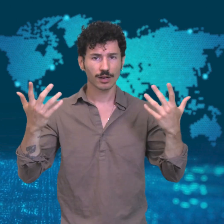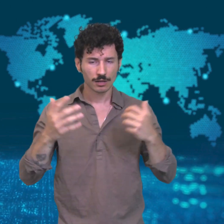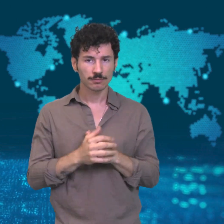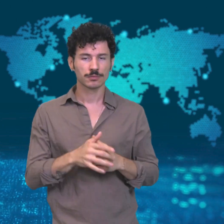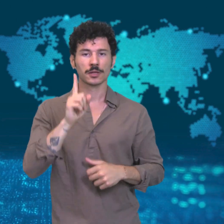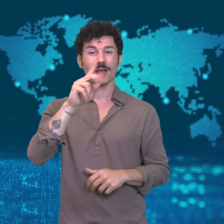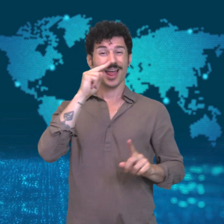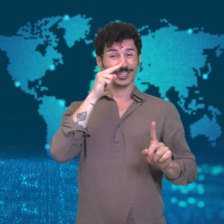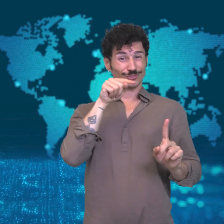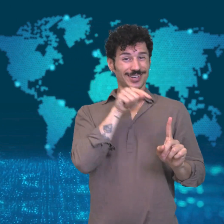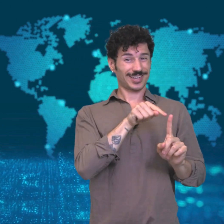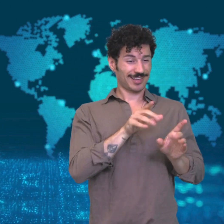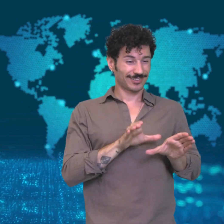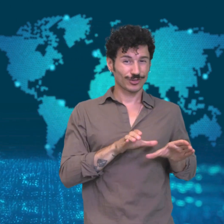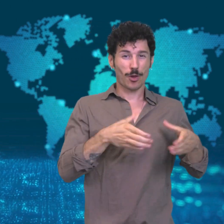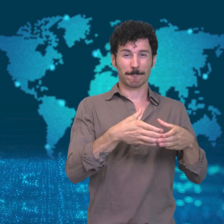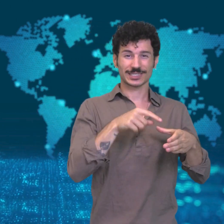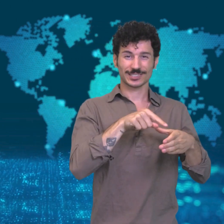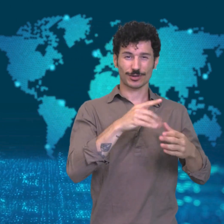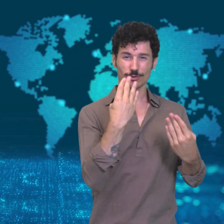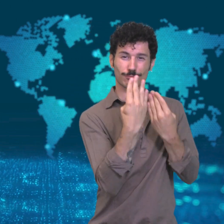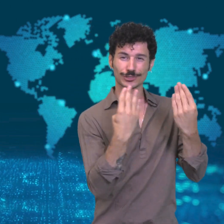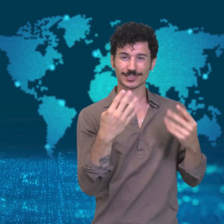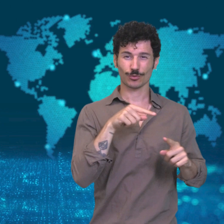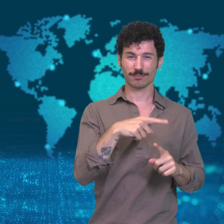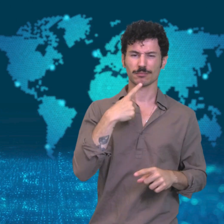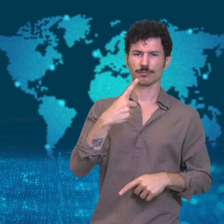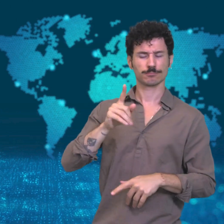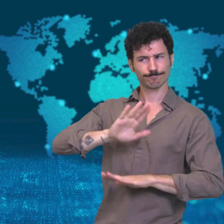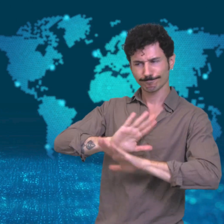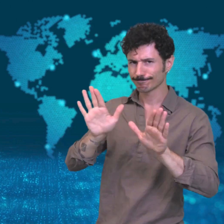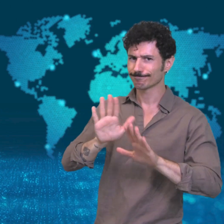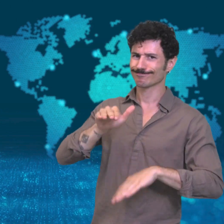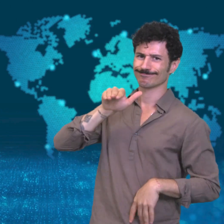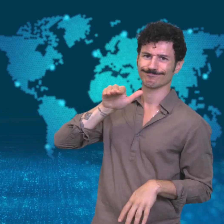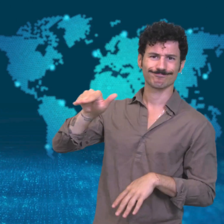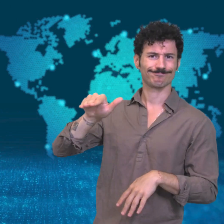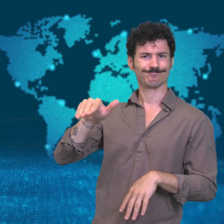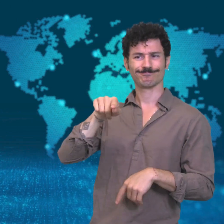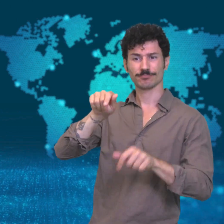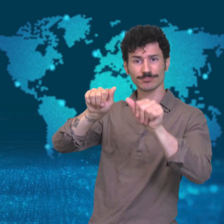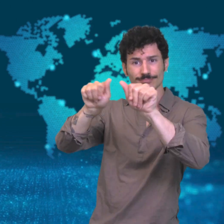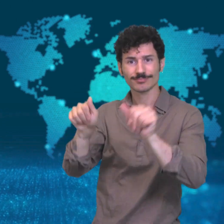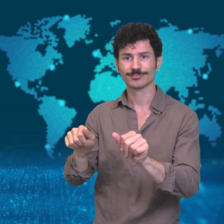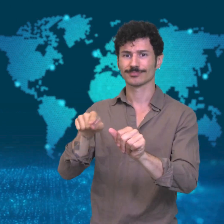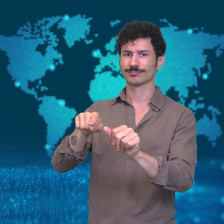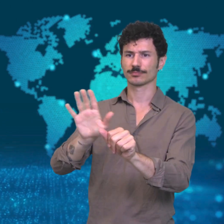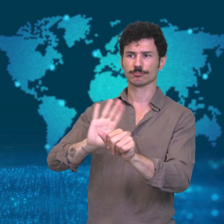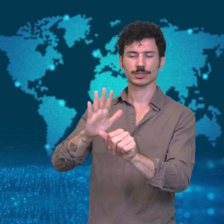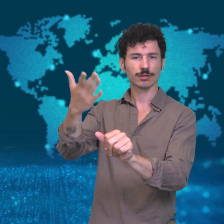but Nigeria’s Museum Commission insists they were stolen from